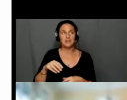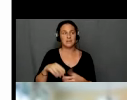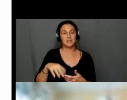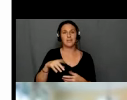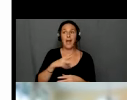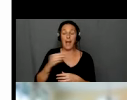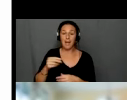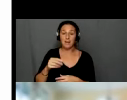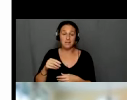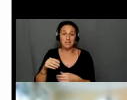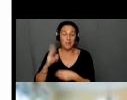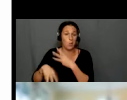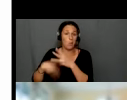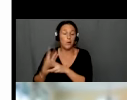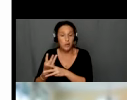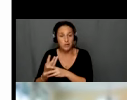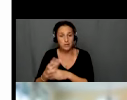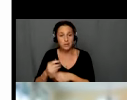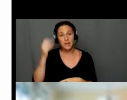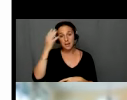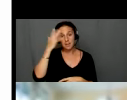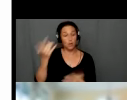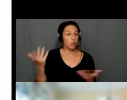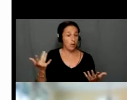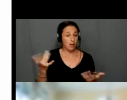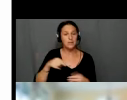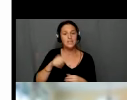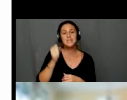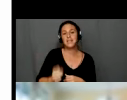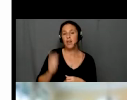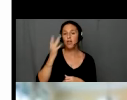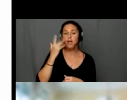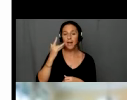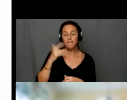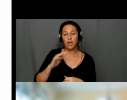because in particular Southern California and our proximity to the